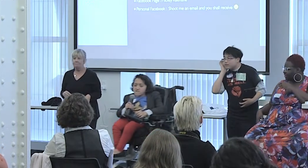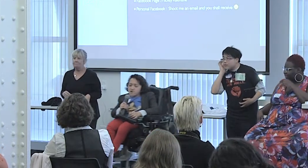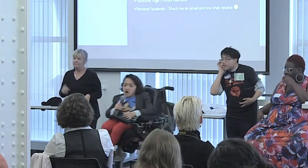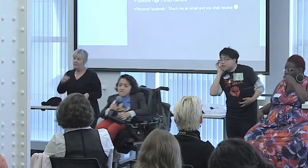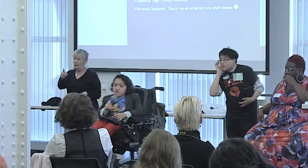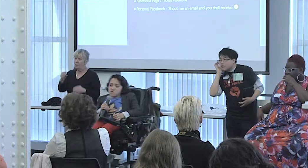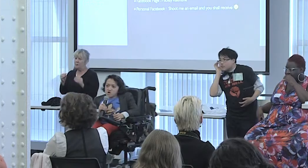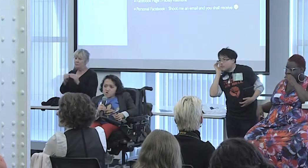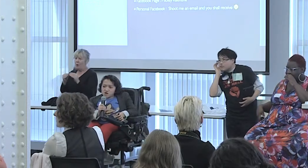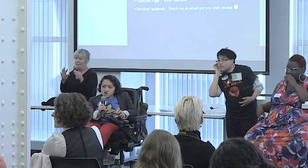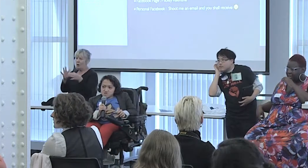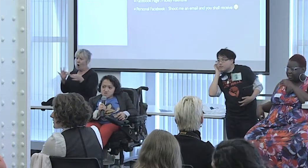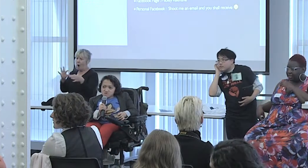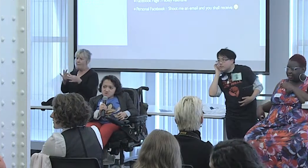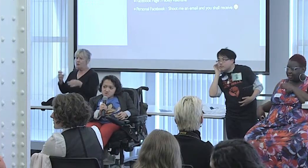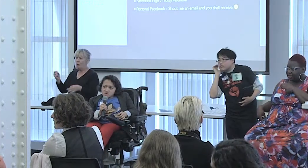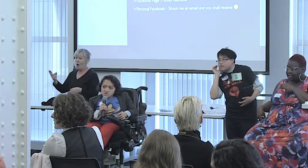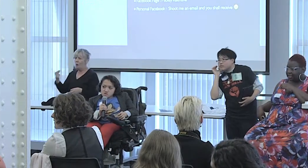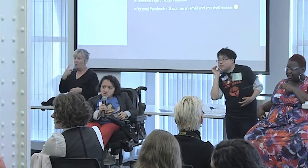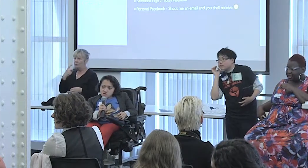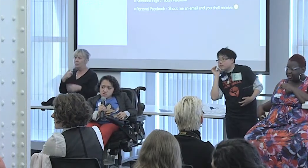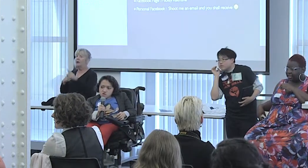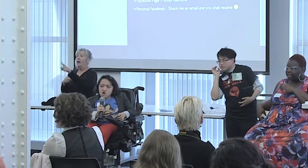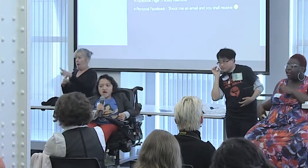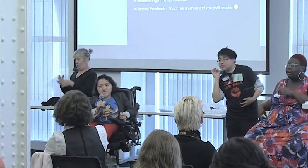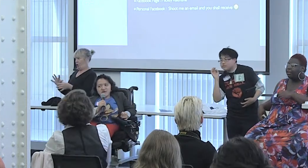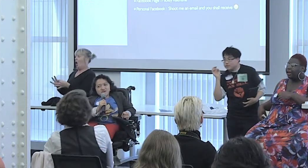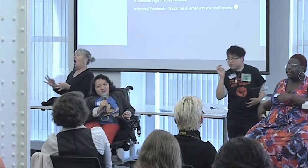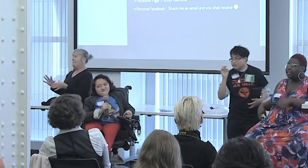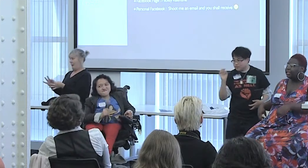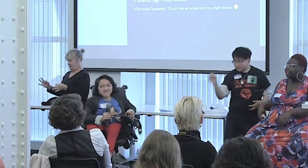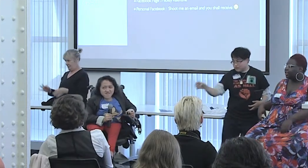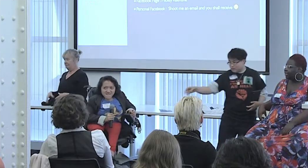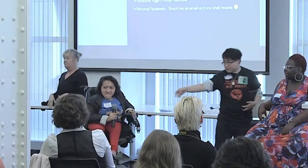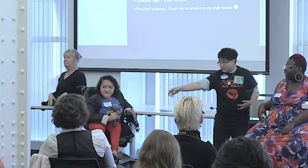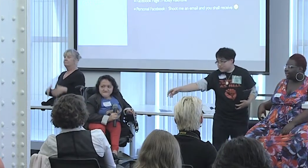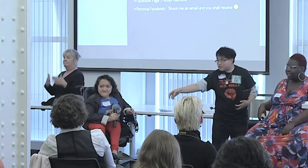Was that more of a comment or a question? [Han] A comment. Okay, thank you.